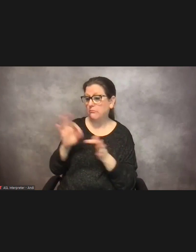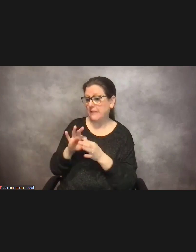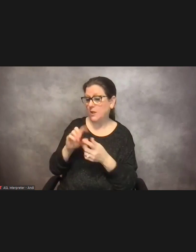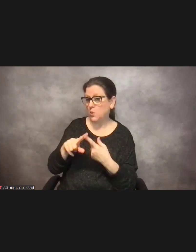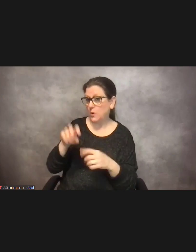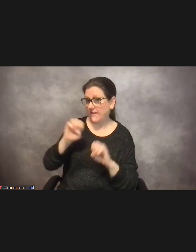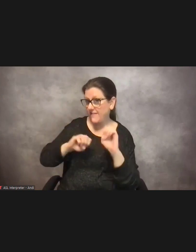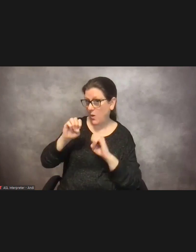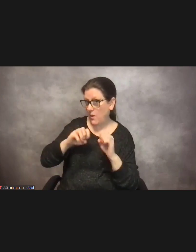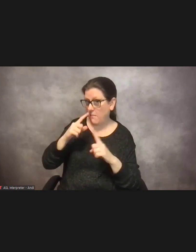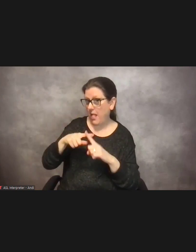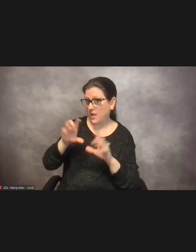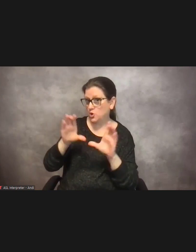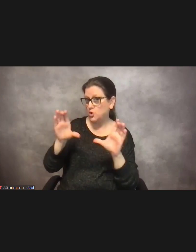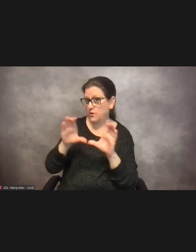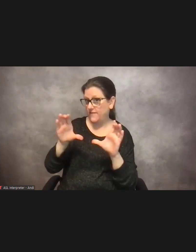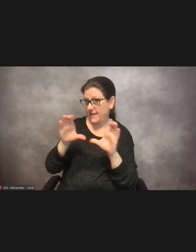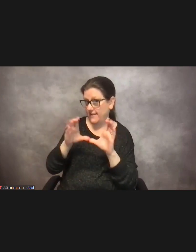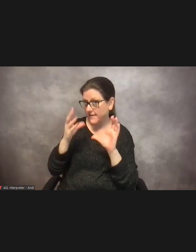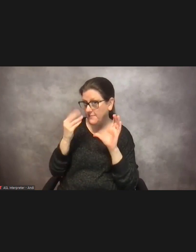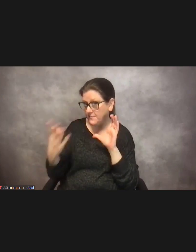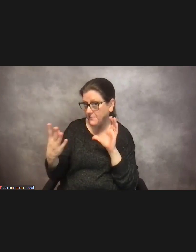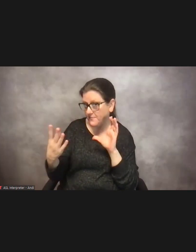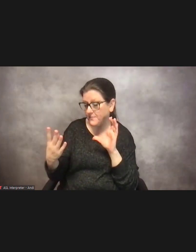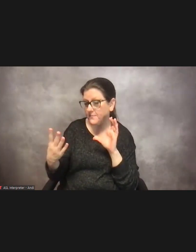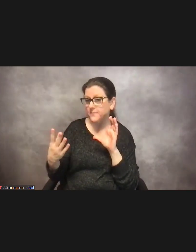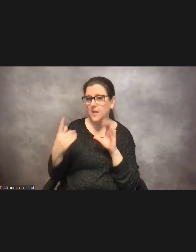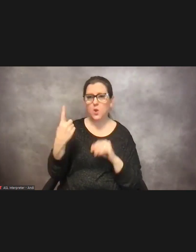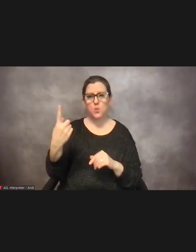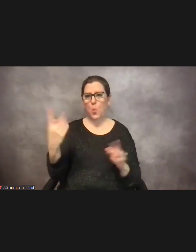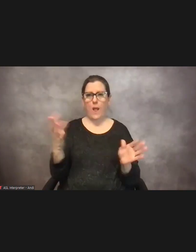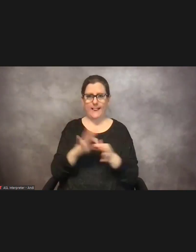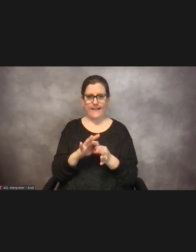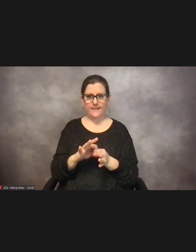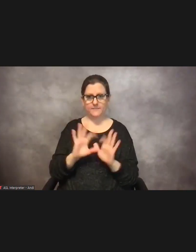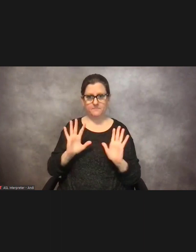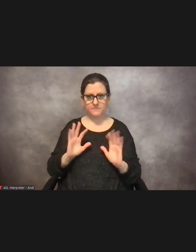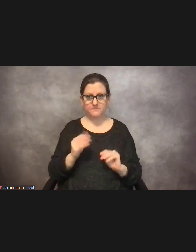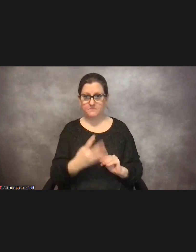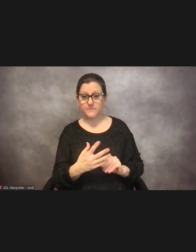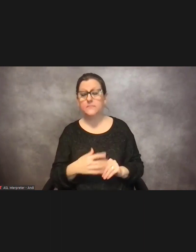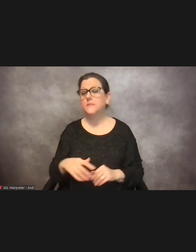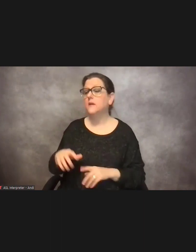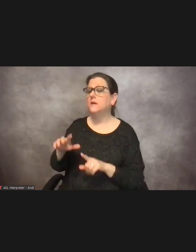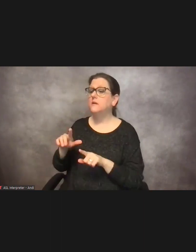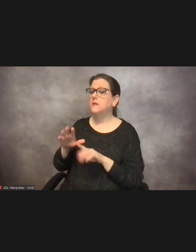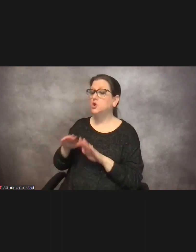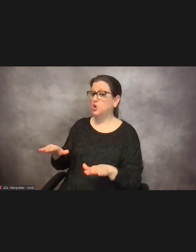for the evaluation and the certificate generator. It's one link.